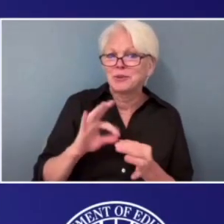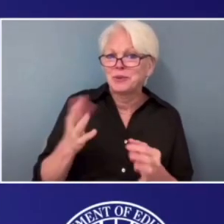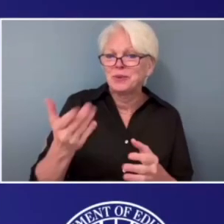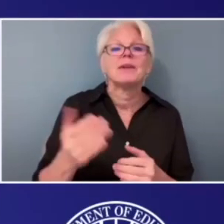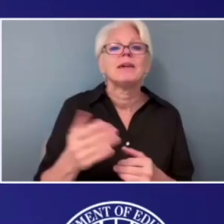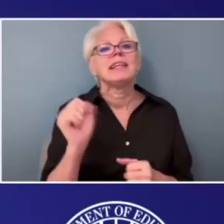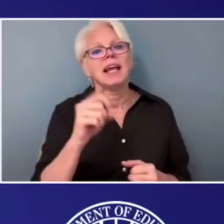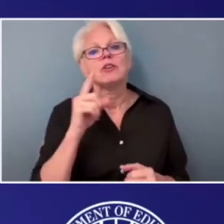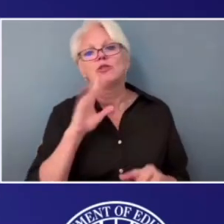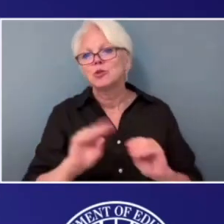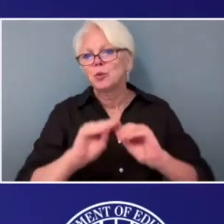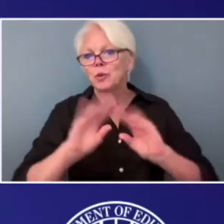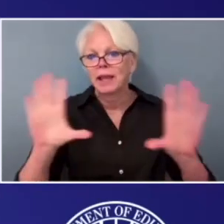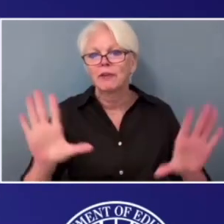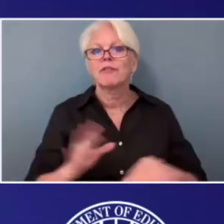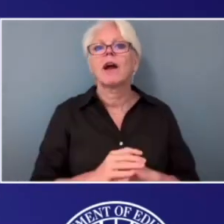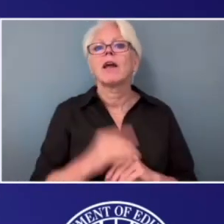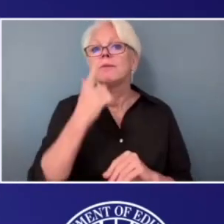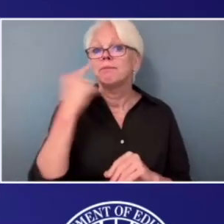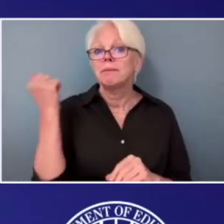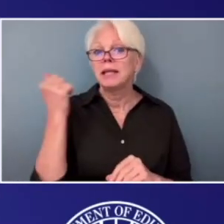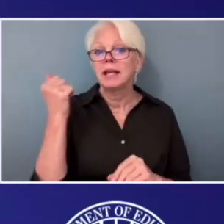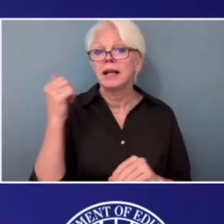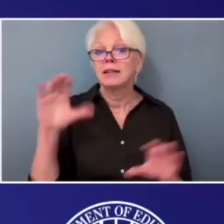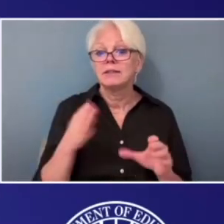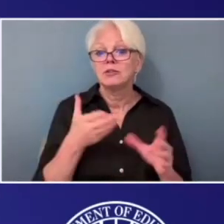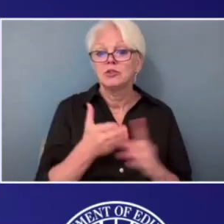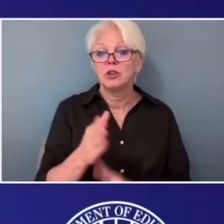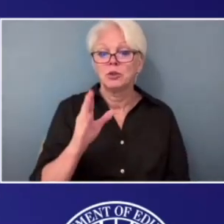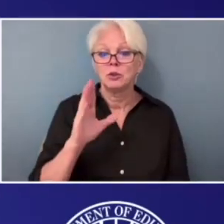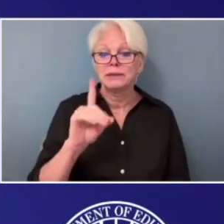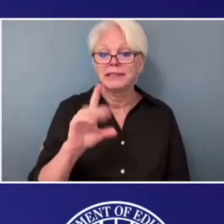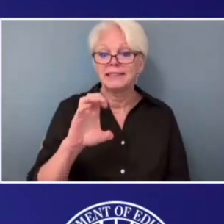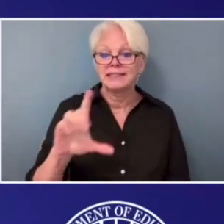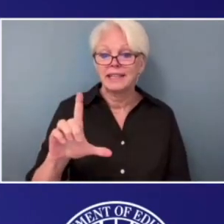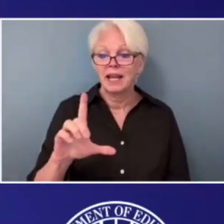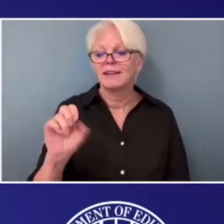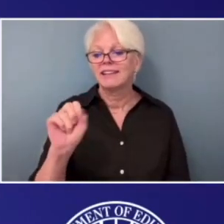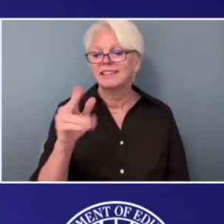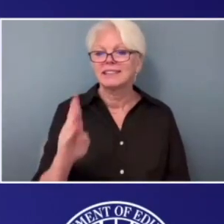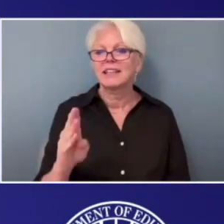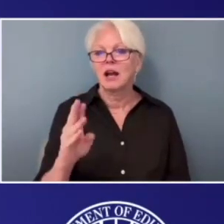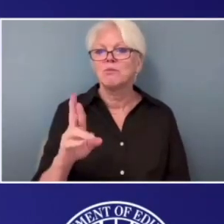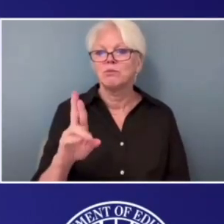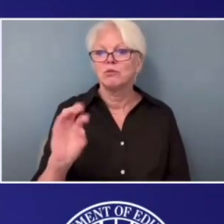Yeah, just to clarify. So because that was done through a DCL that's subregulatory guidance, we need to --